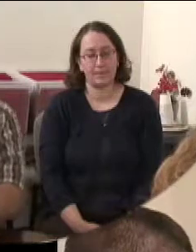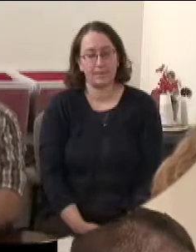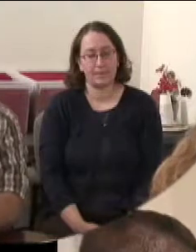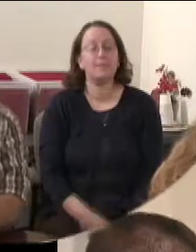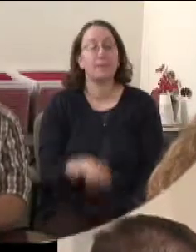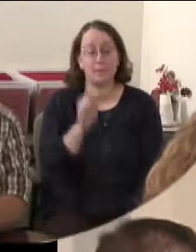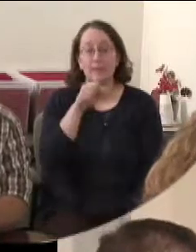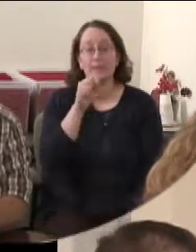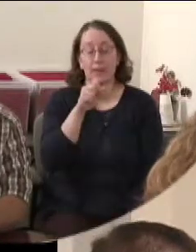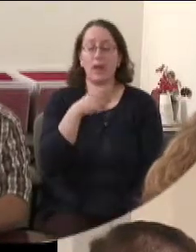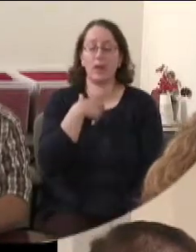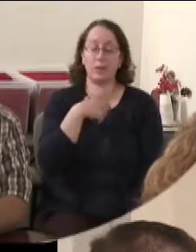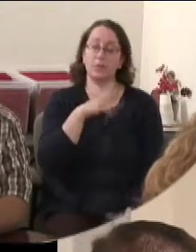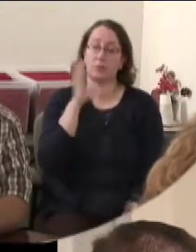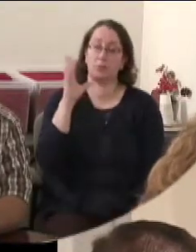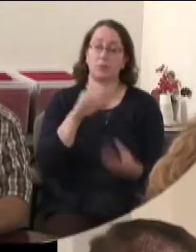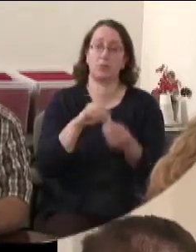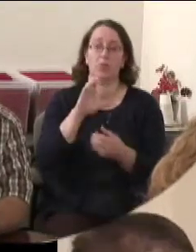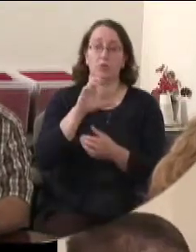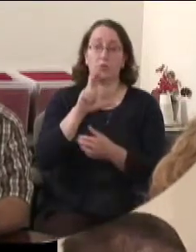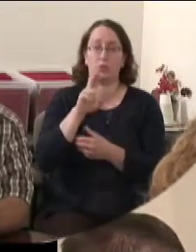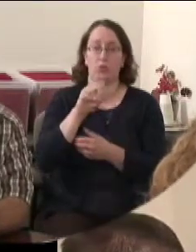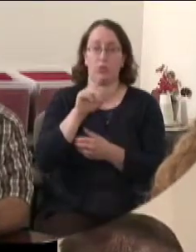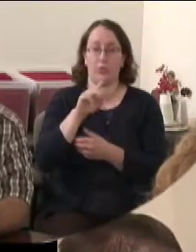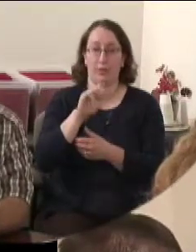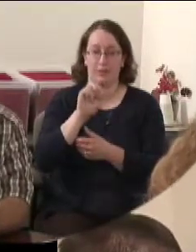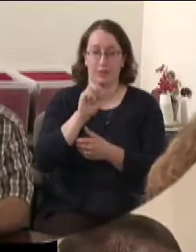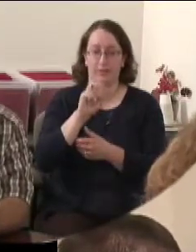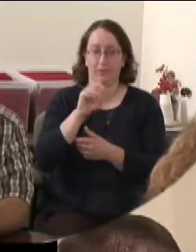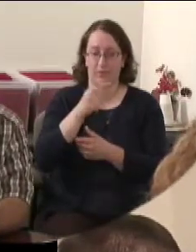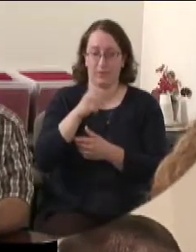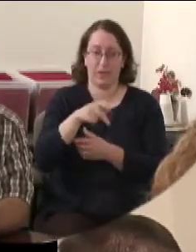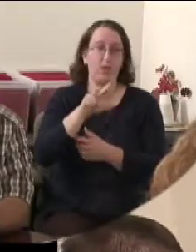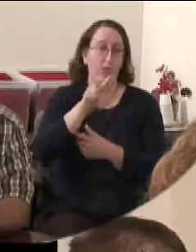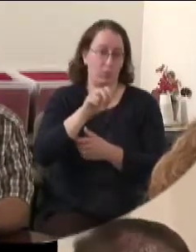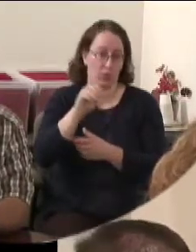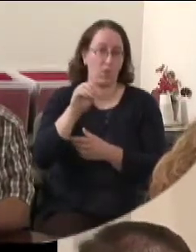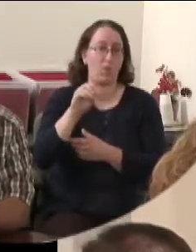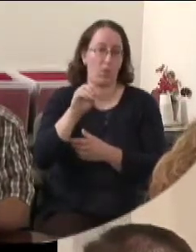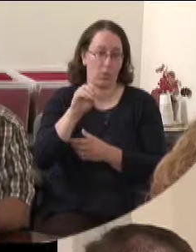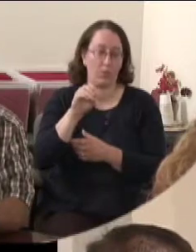Steven: Yes, her cumulative GPA is 3.0. Kelly: Okay.